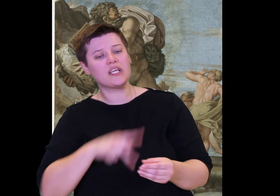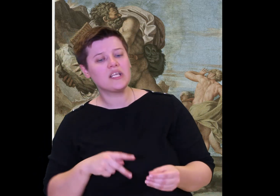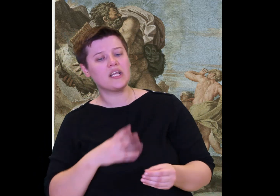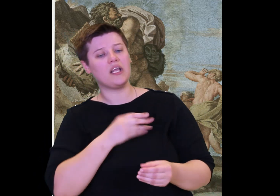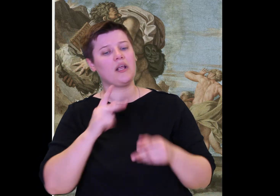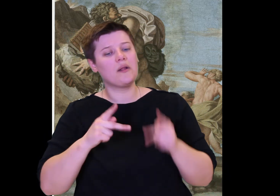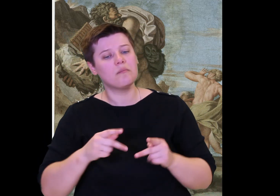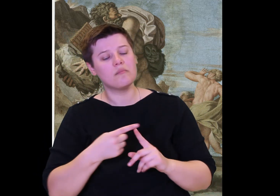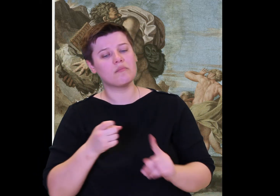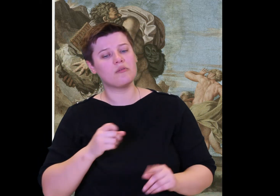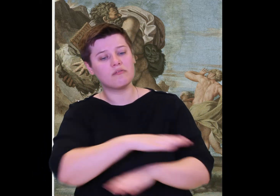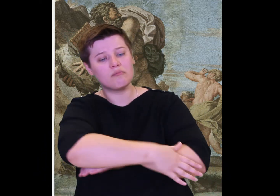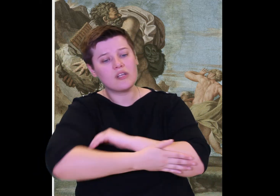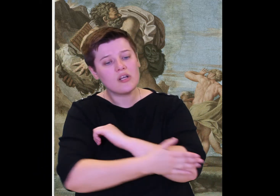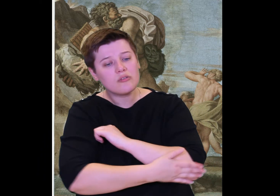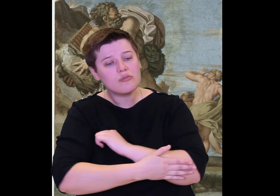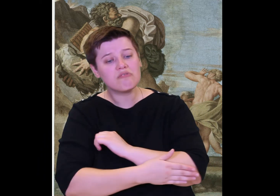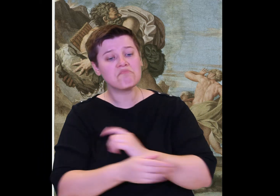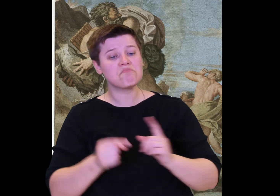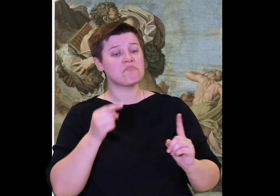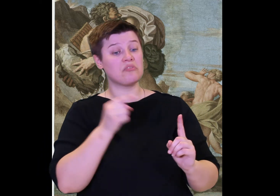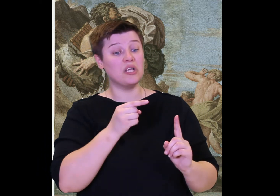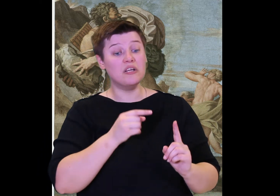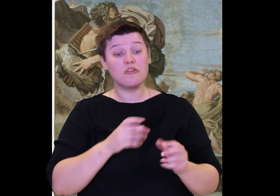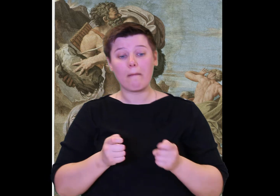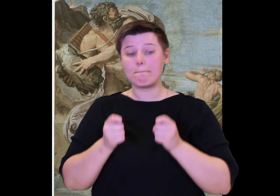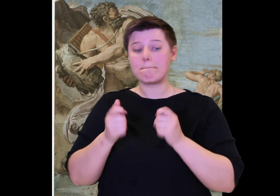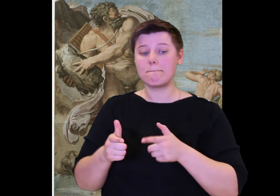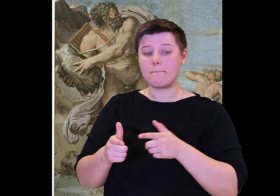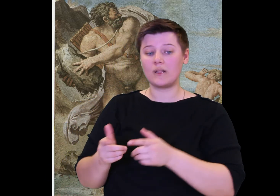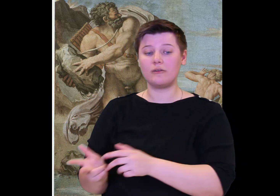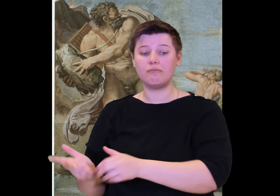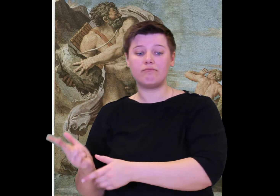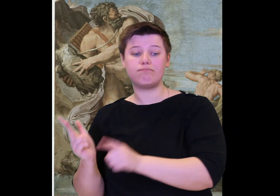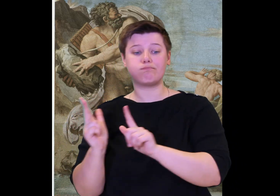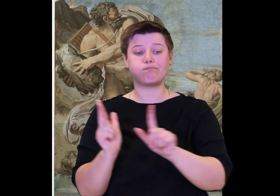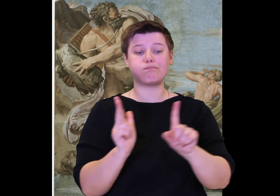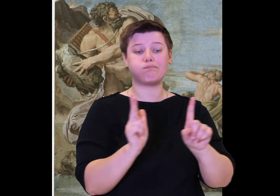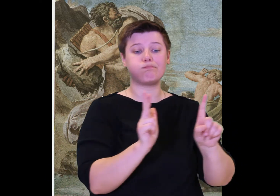They disembarked and walked along a smooth path.